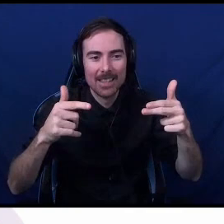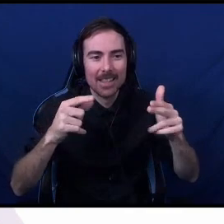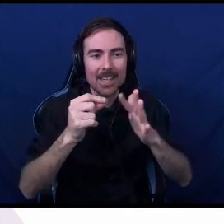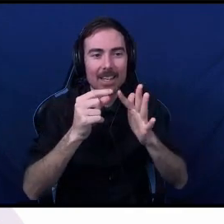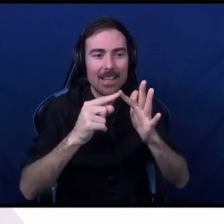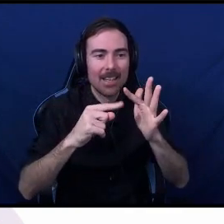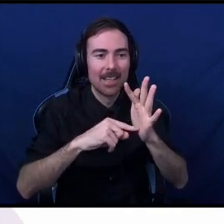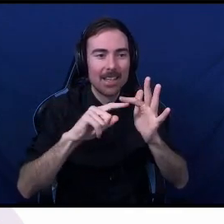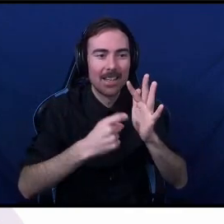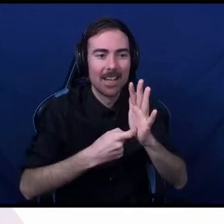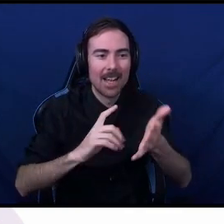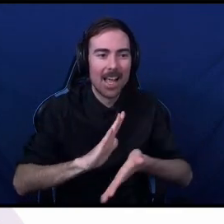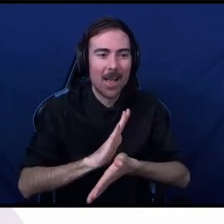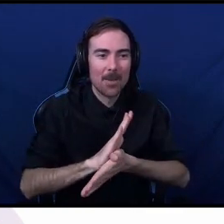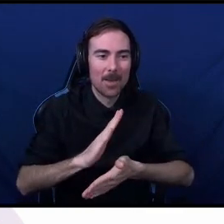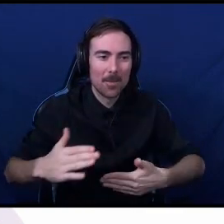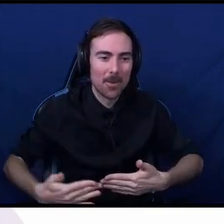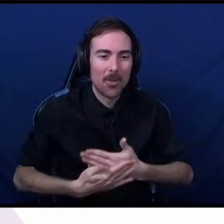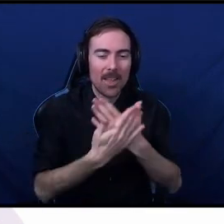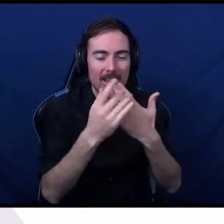ng everyone band of applause for the panellists.